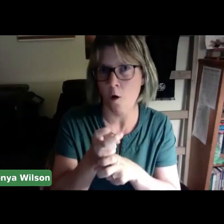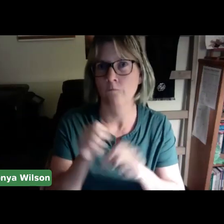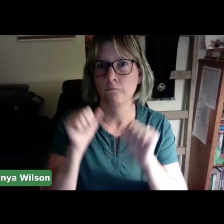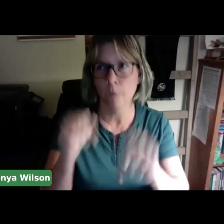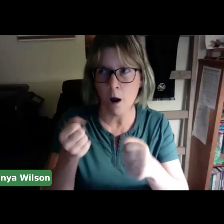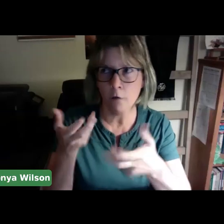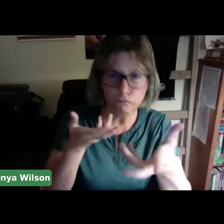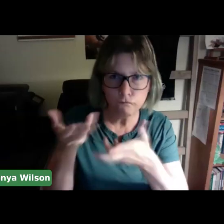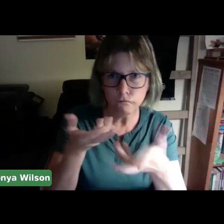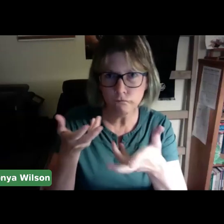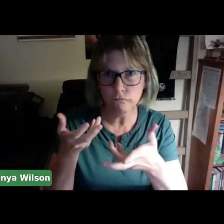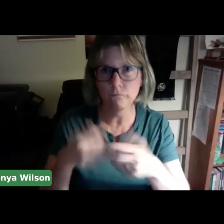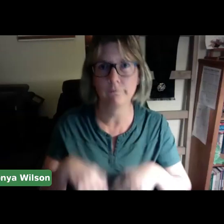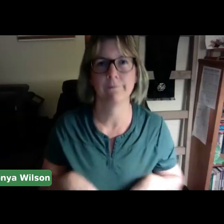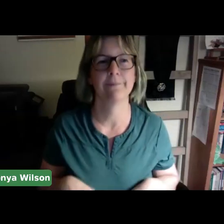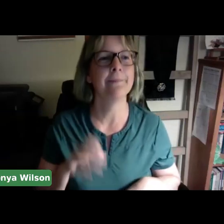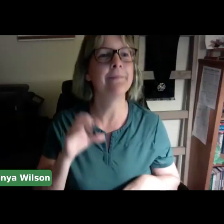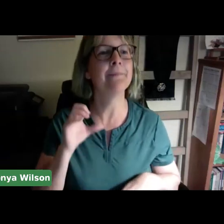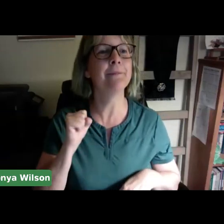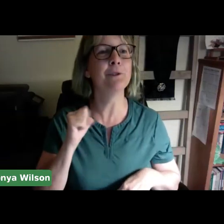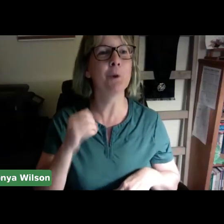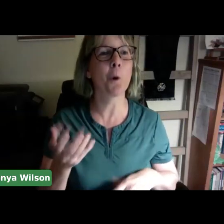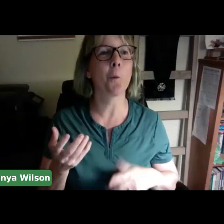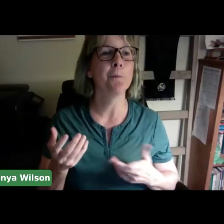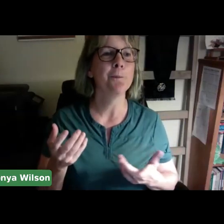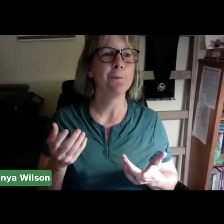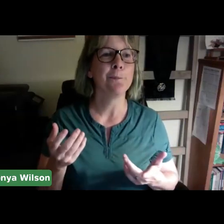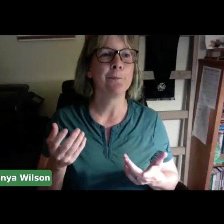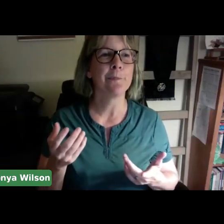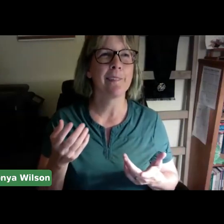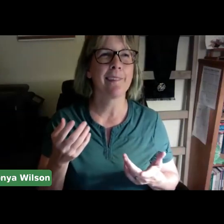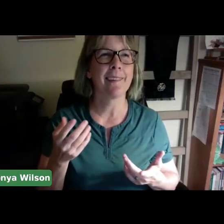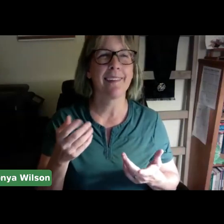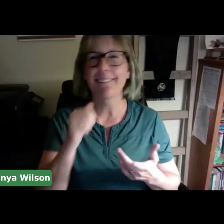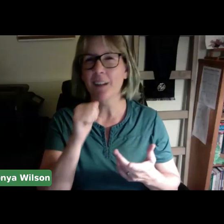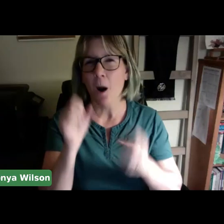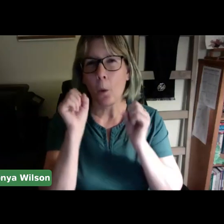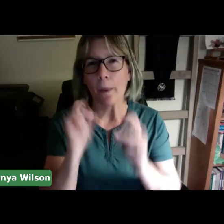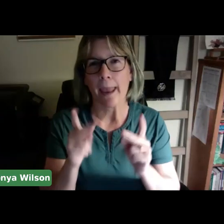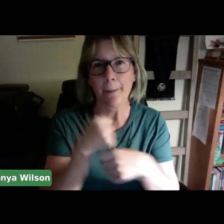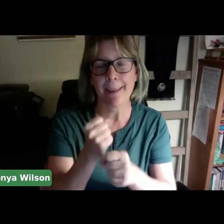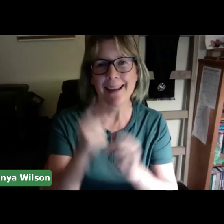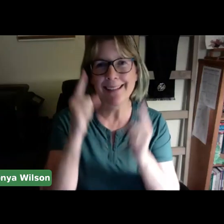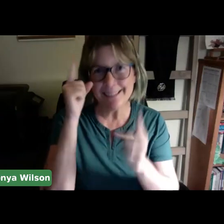They thought it might be too difficult to navigate. And so I was left out of so many